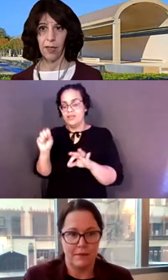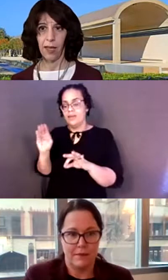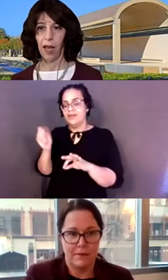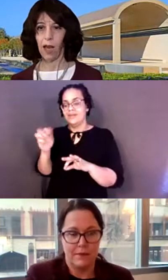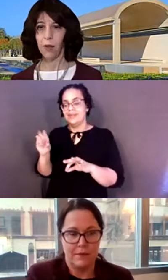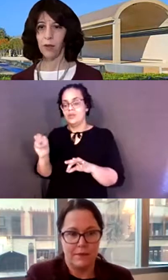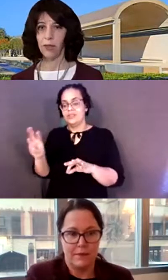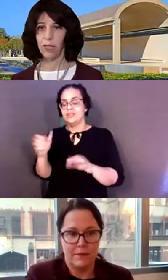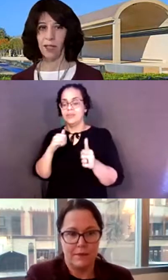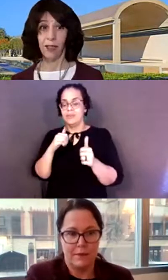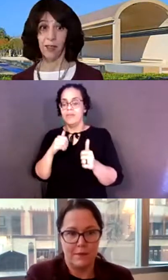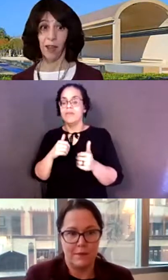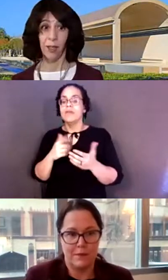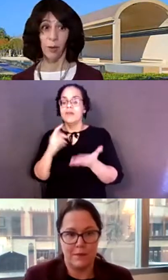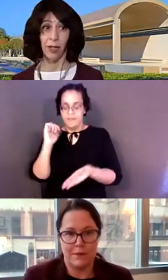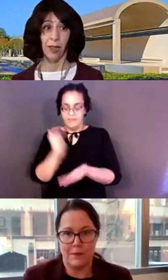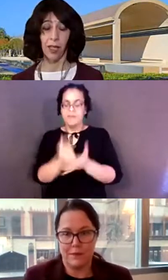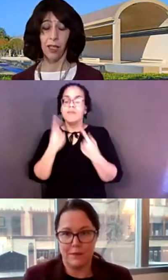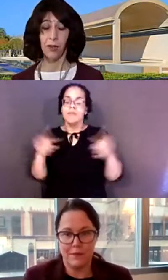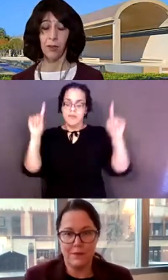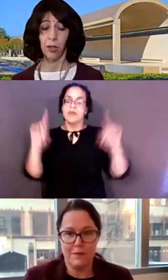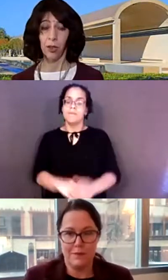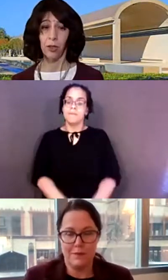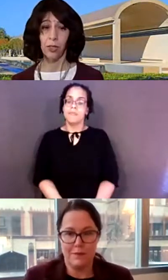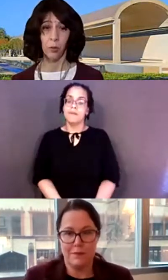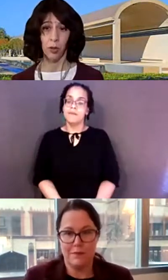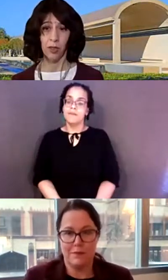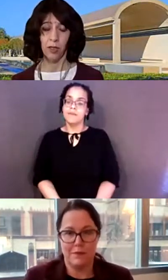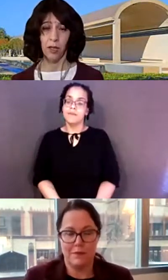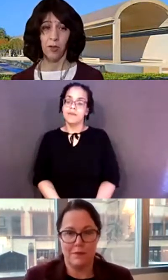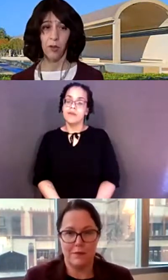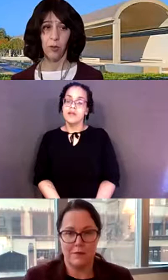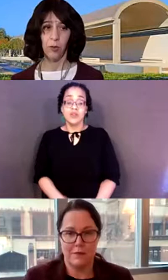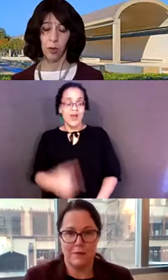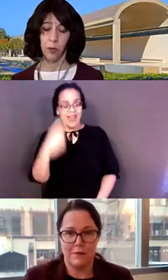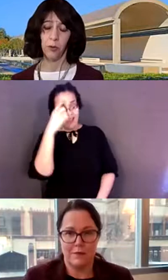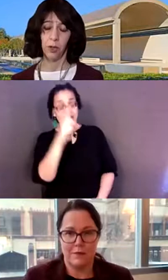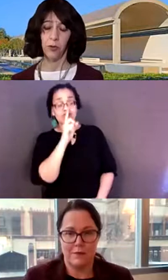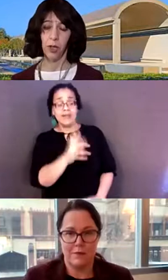And I will say I agree. I think it is